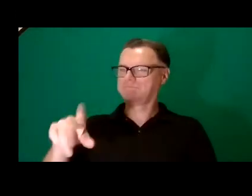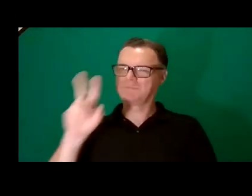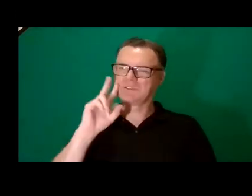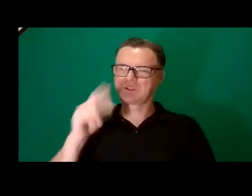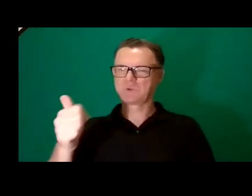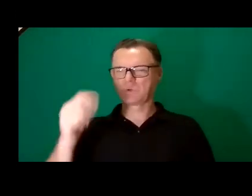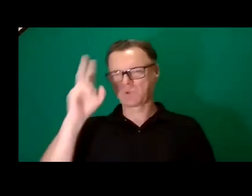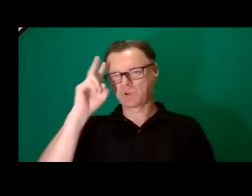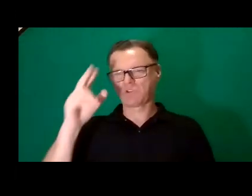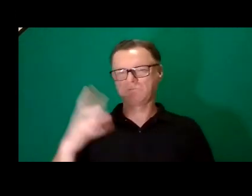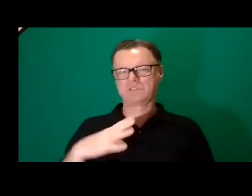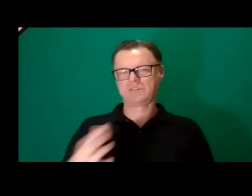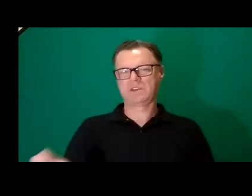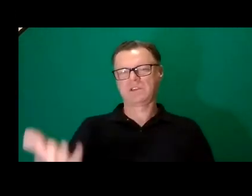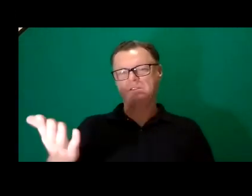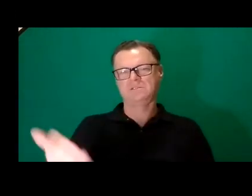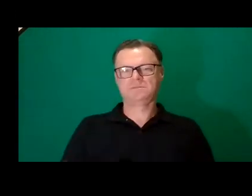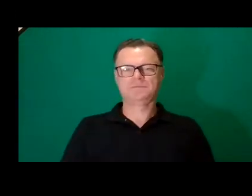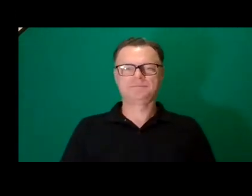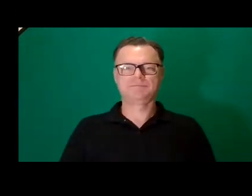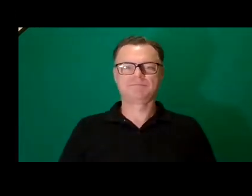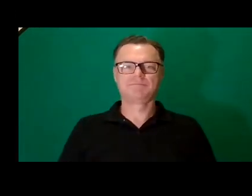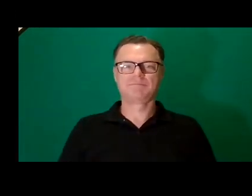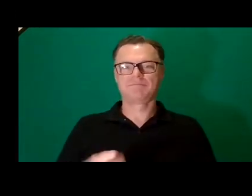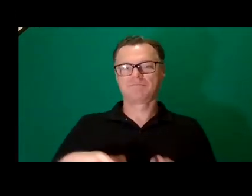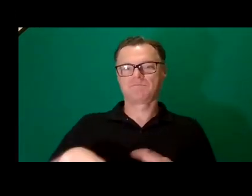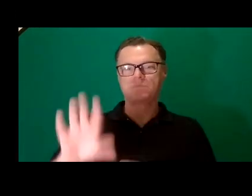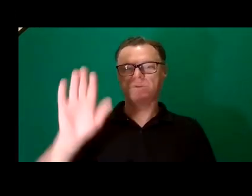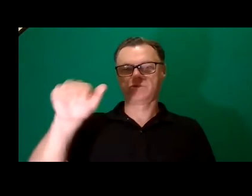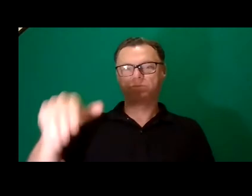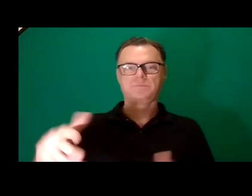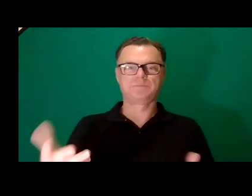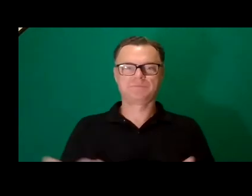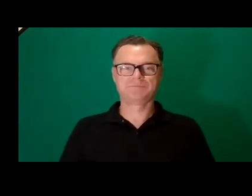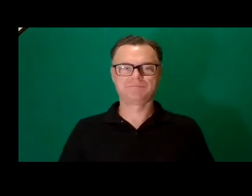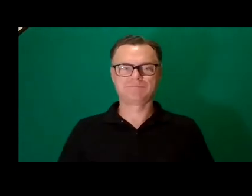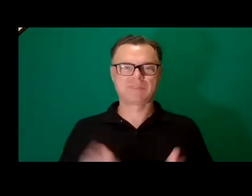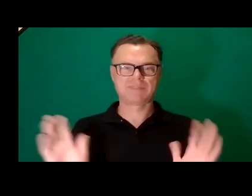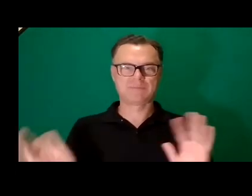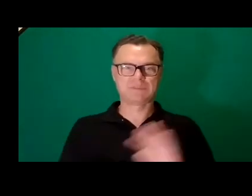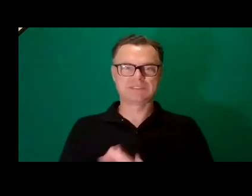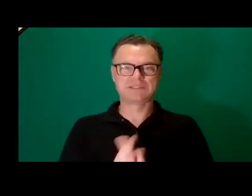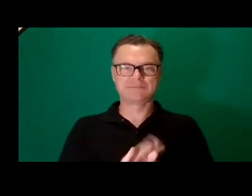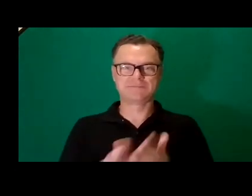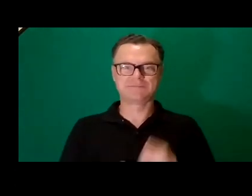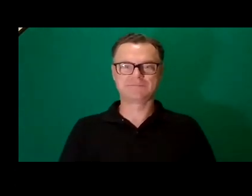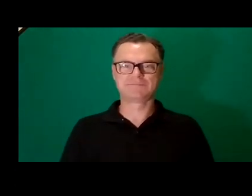She'll be fine." And I was sent on my way and that was that.